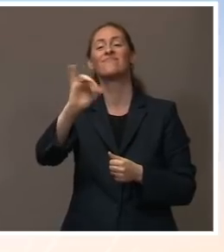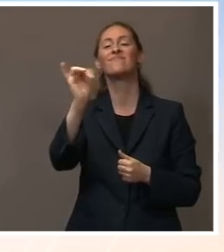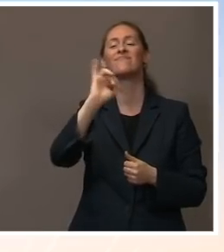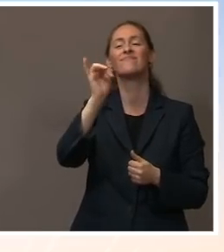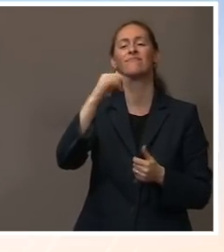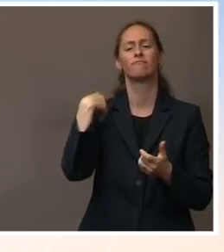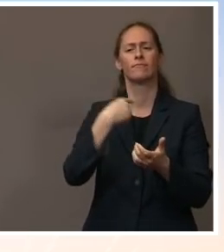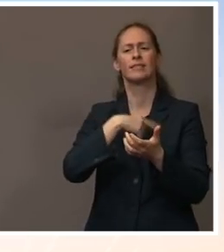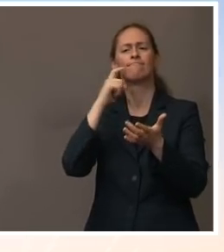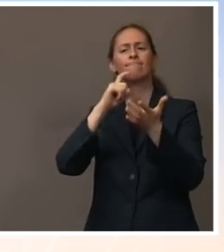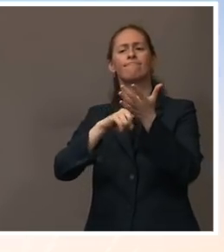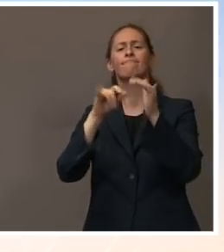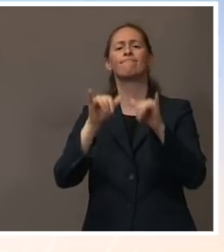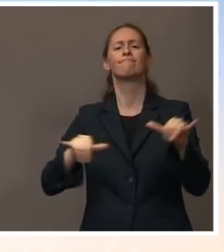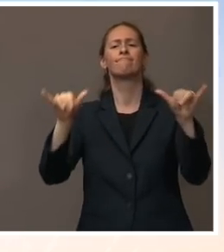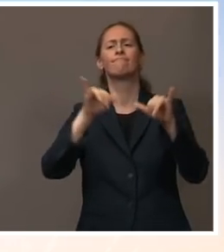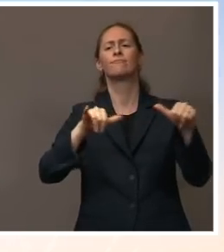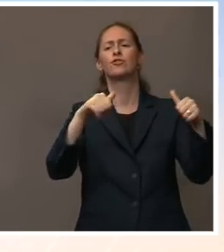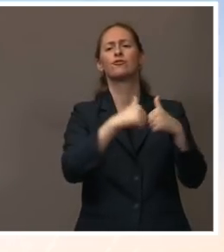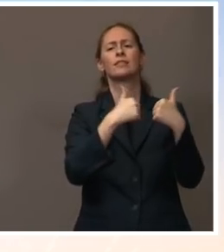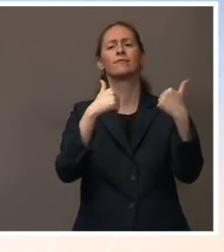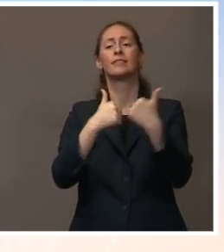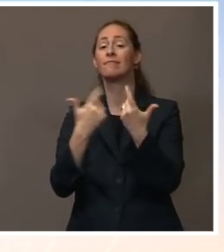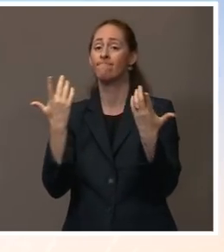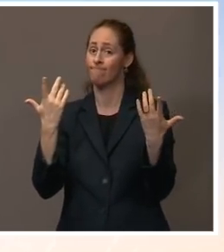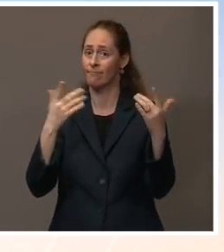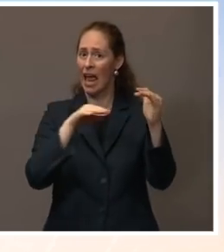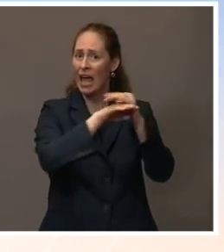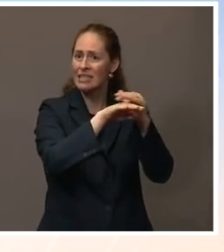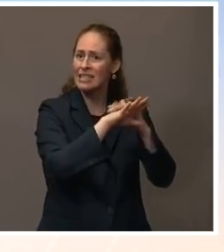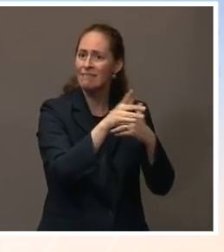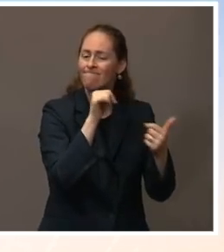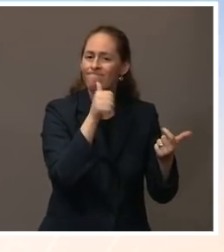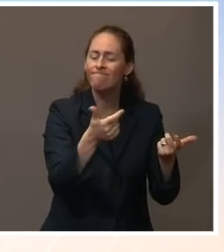which is that access and making it as easy as possible is the name of the game.